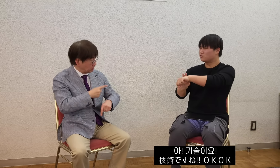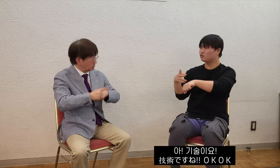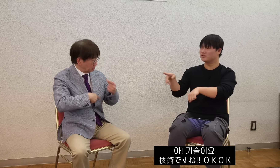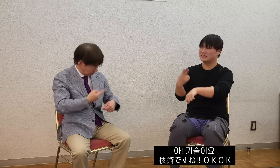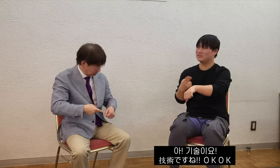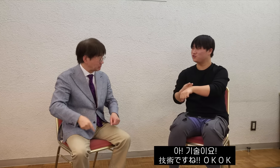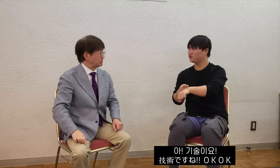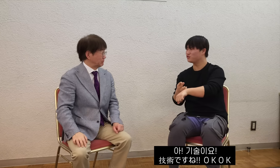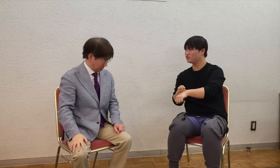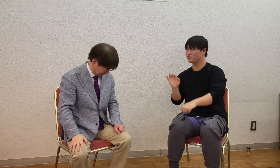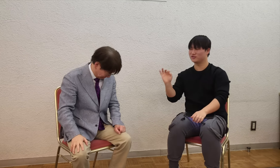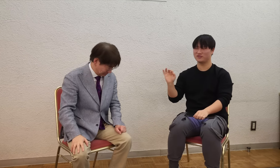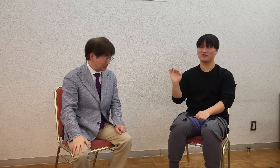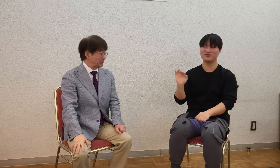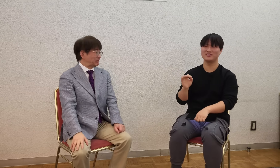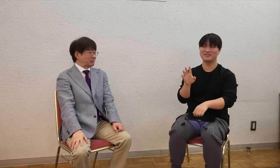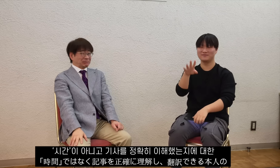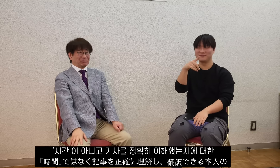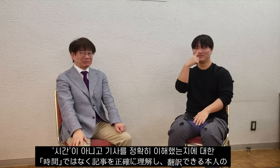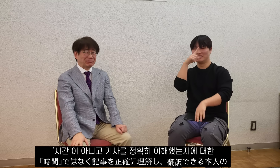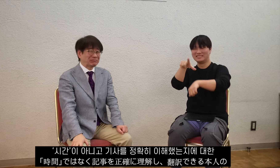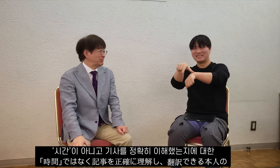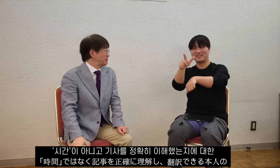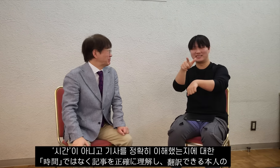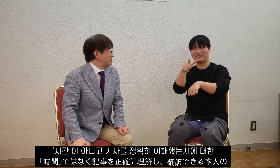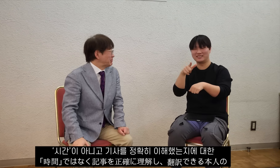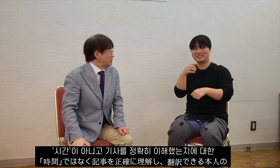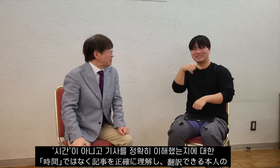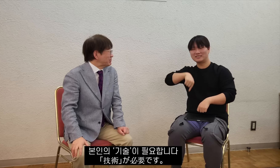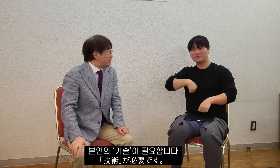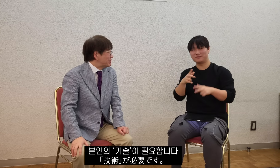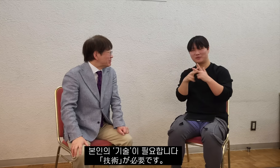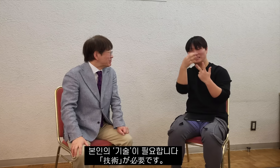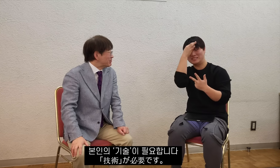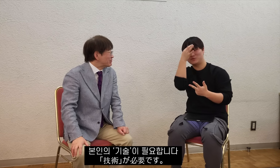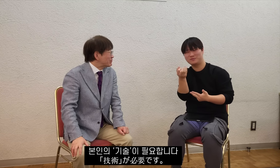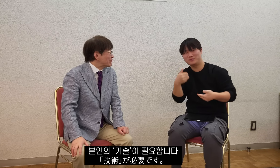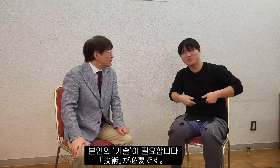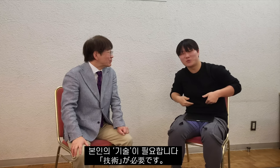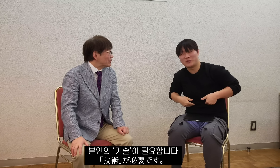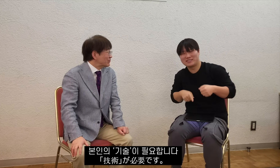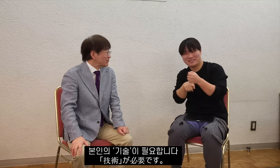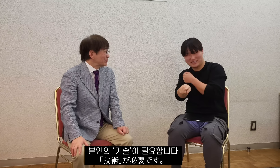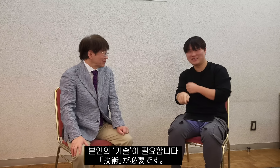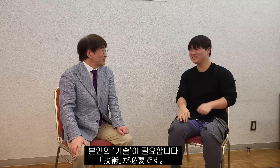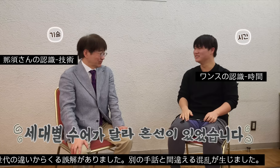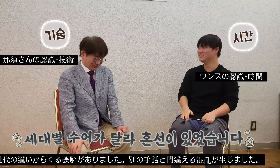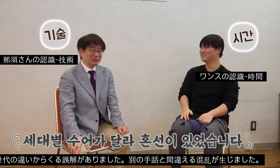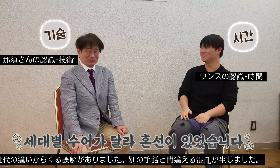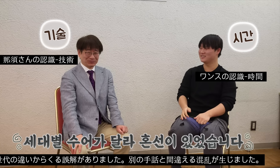ah!! It's skill!! ok ok You need your own ‘skill’ for understanding the article correctly, not ‘time’.